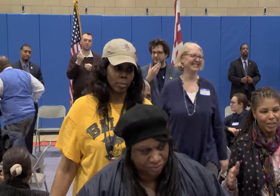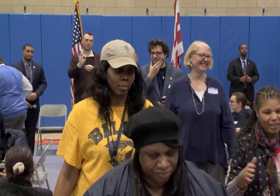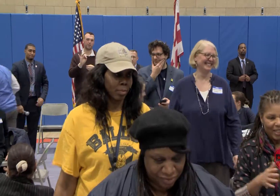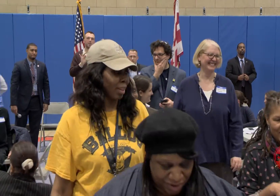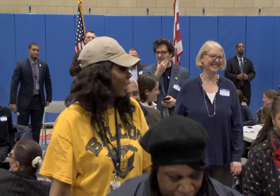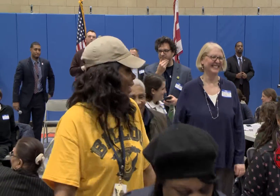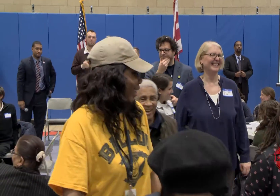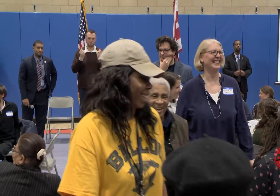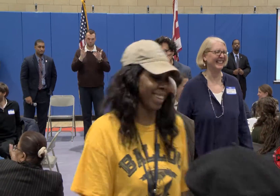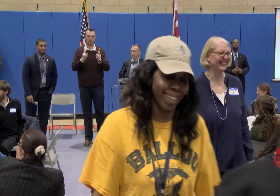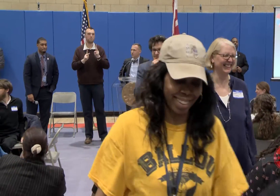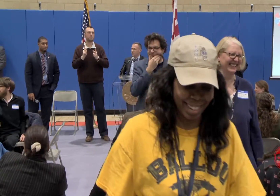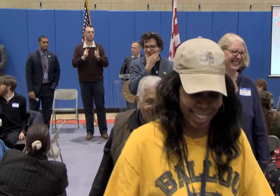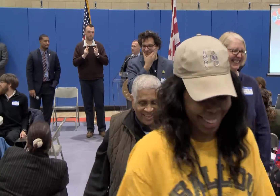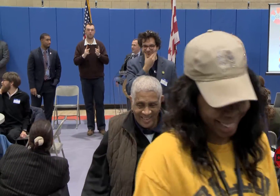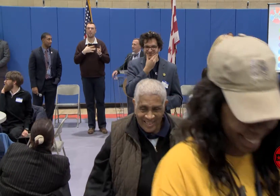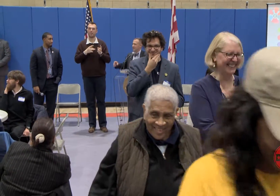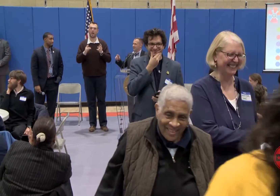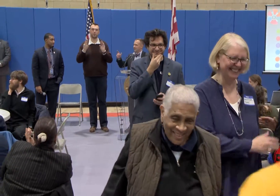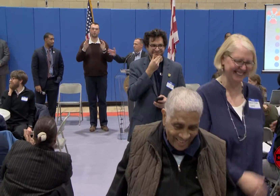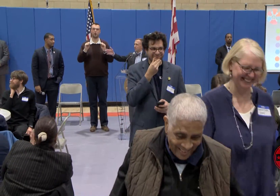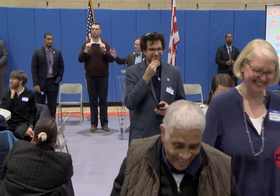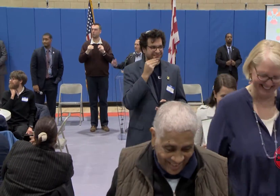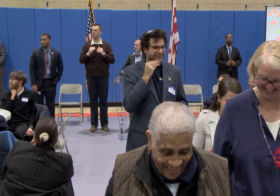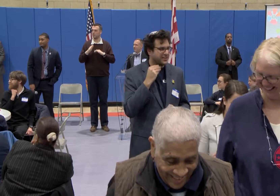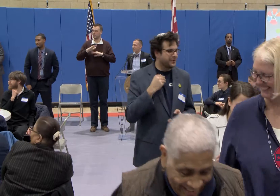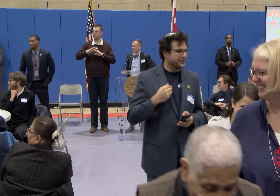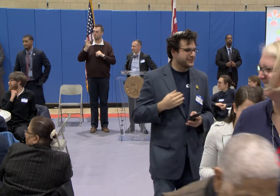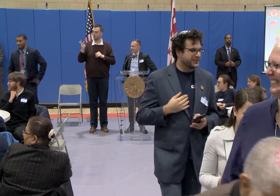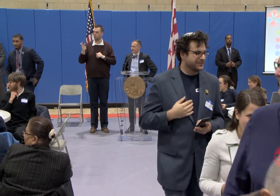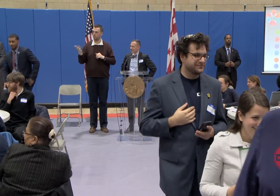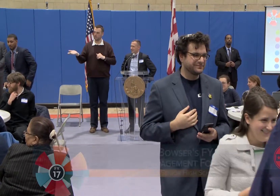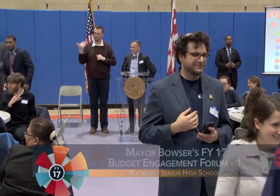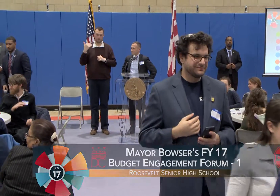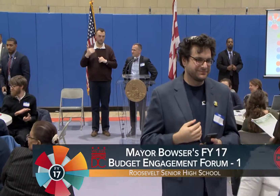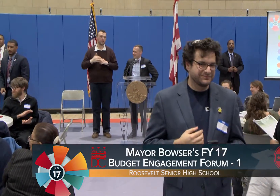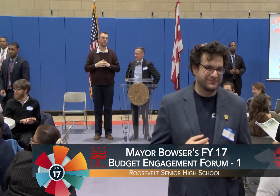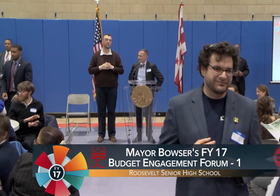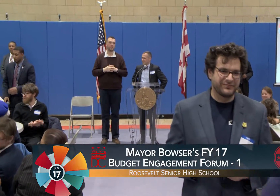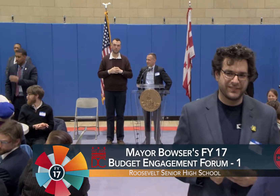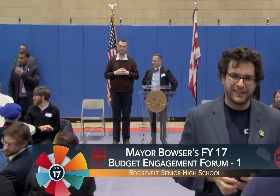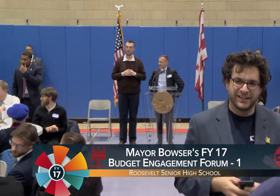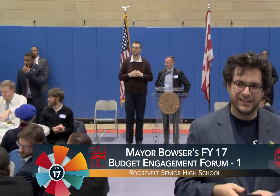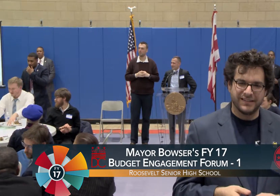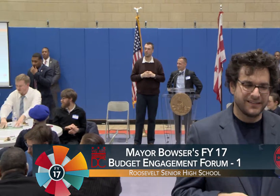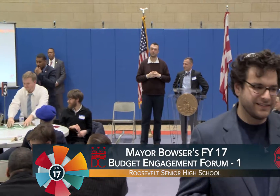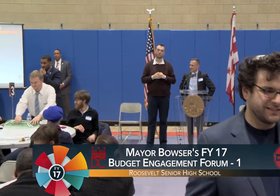A LOT OF PEOPLE WANT TO TALK. TABLE 3, YOU ARE RIGHT HERE.